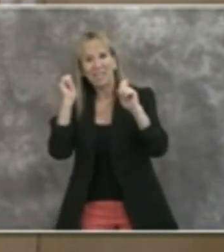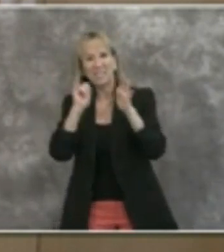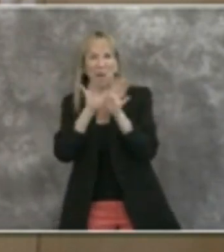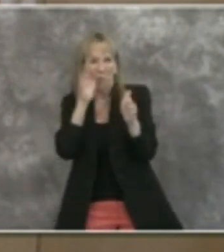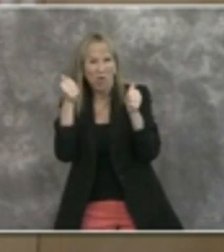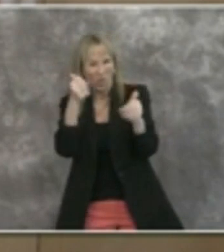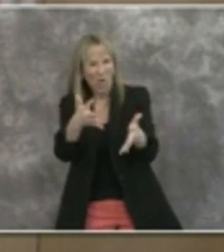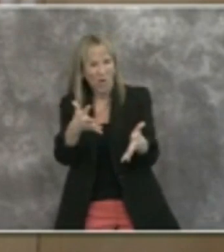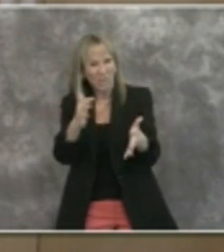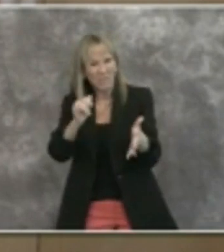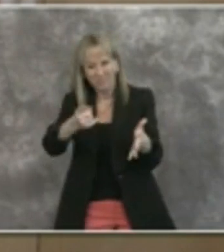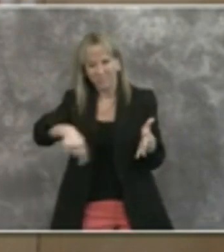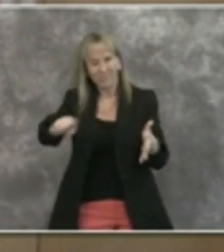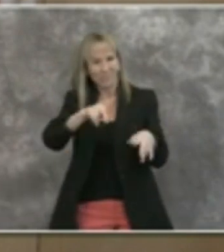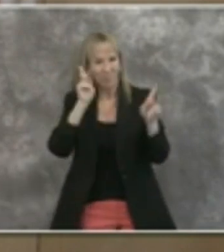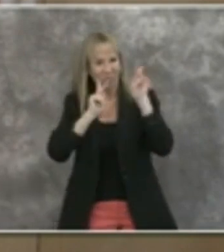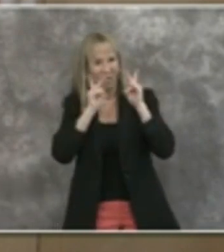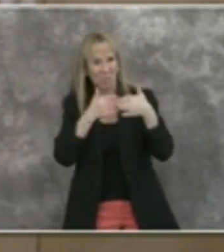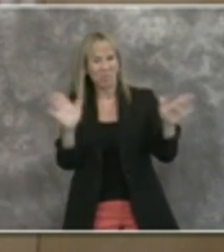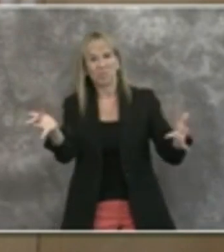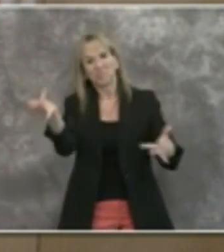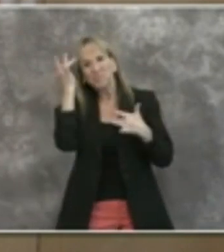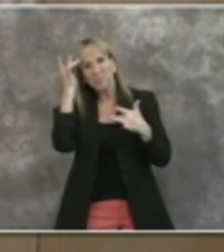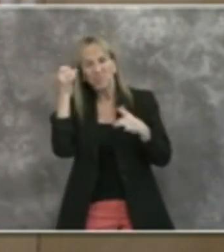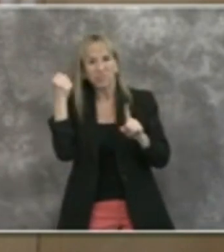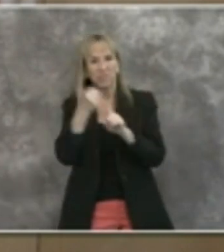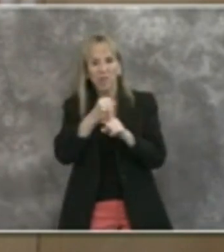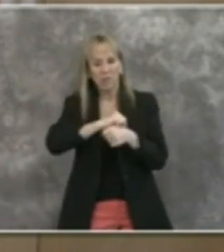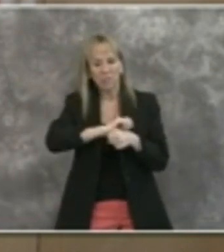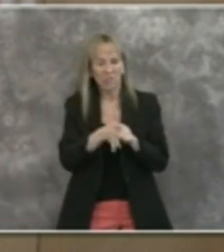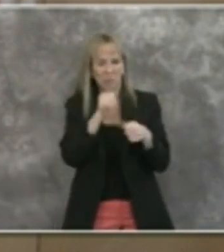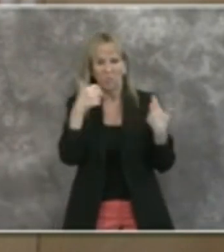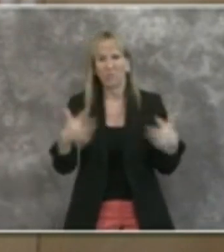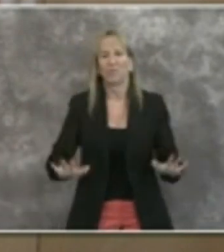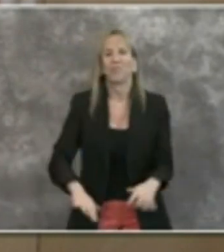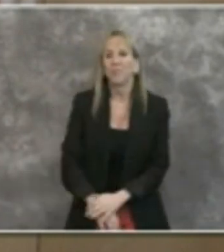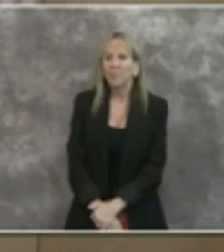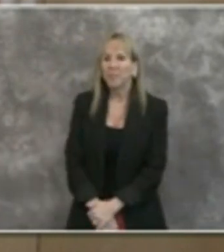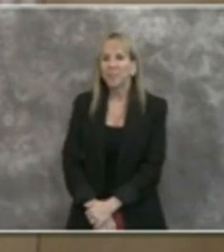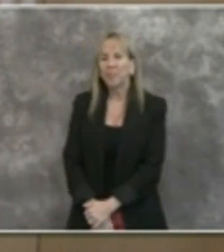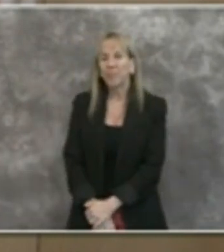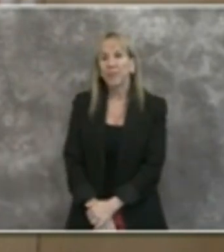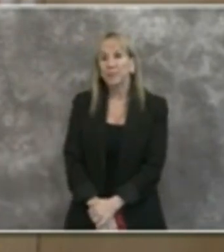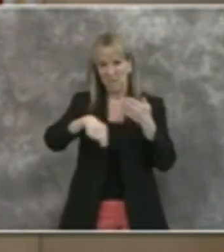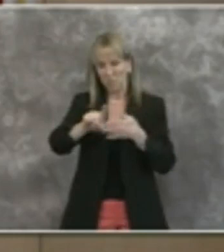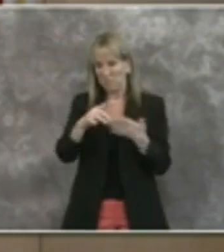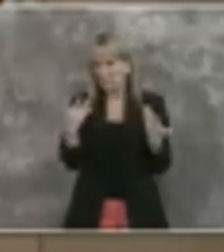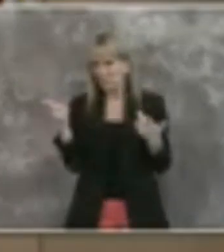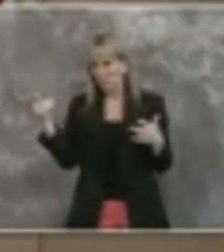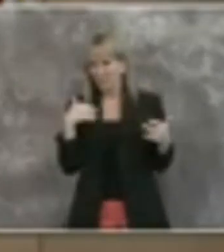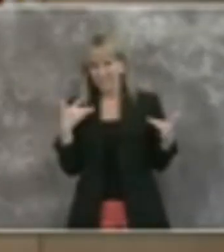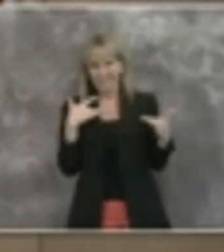DEFINITELY DO NOT WANT TO OPEN UP. MORE QUICKLY THEN CAUSE